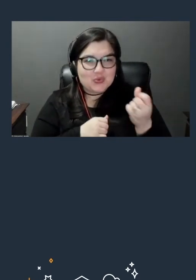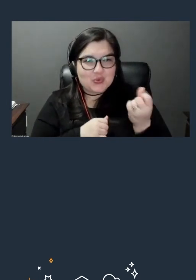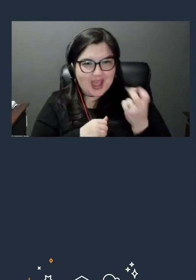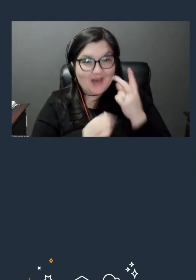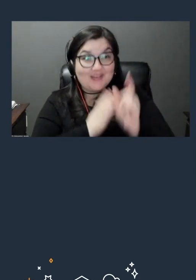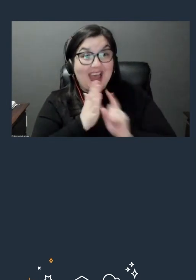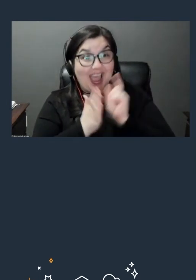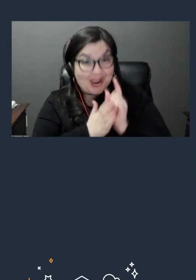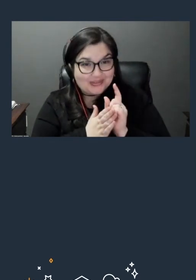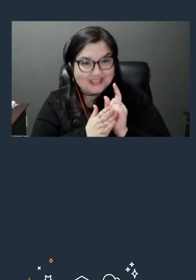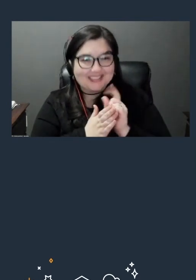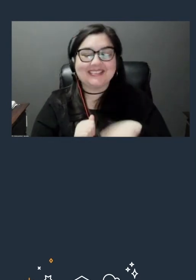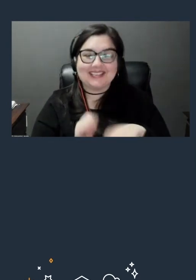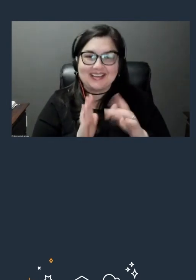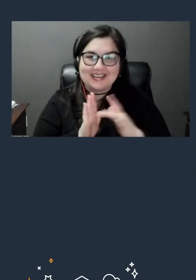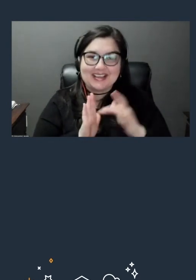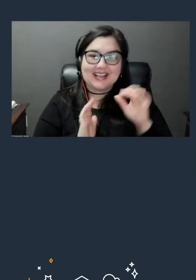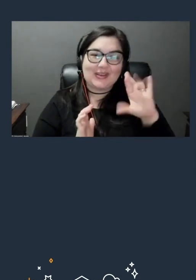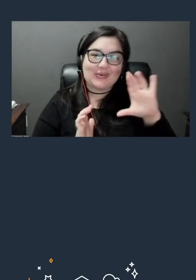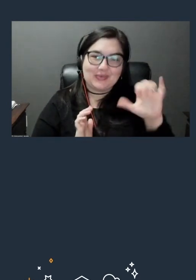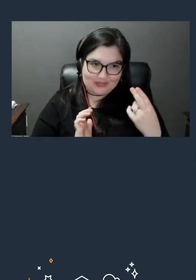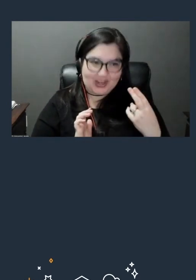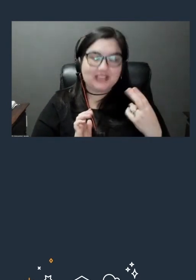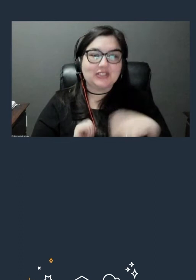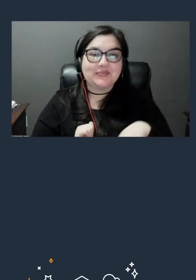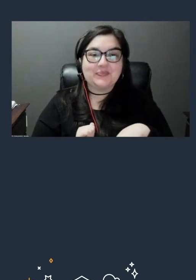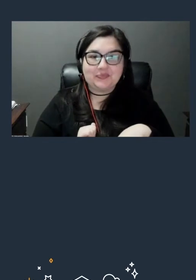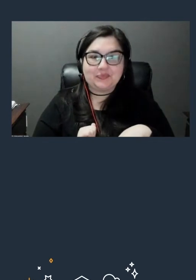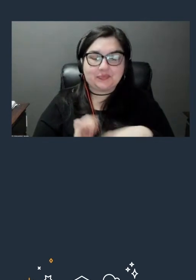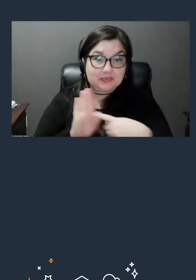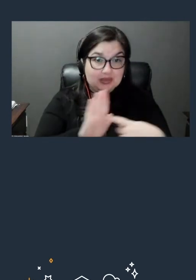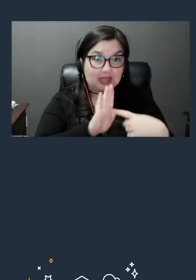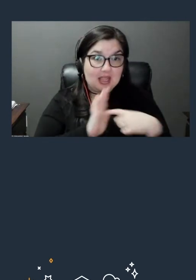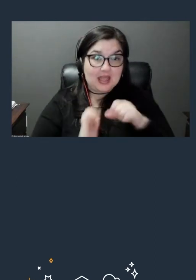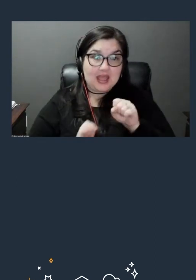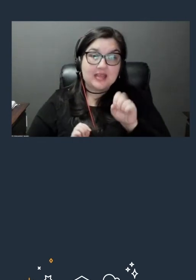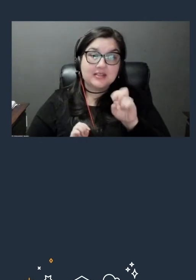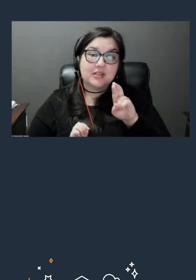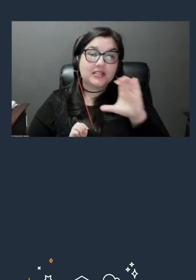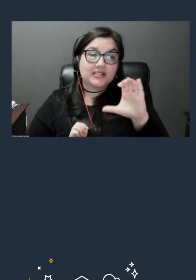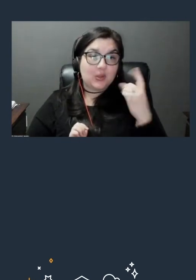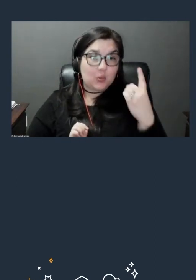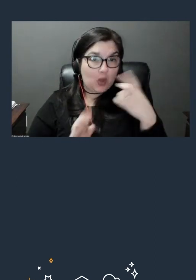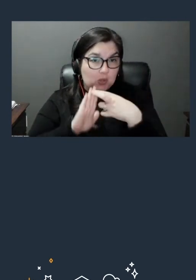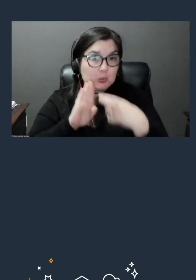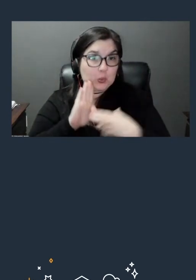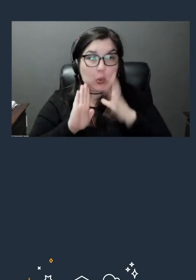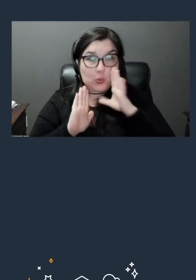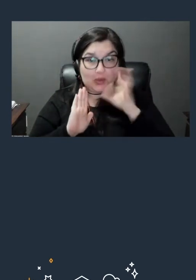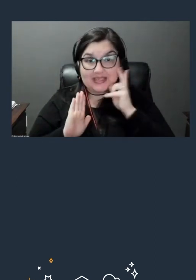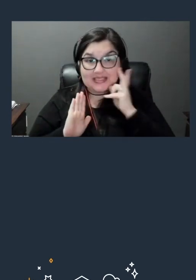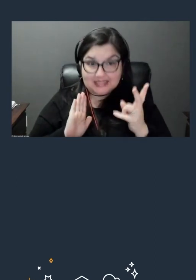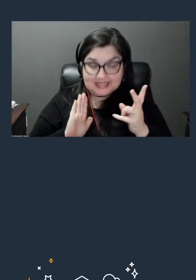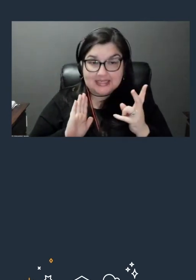So here for our demo replication src1 rule, you will see that the replication latency